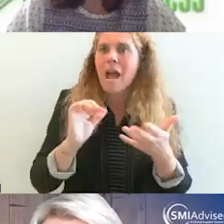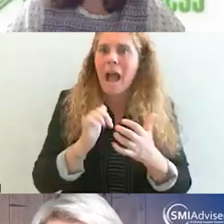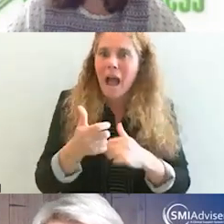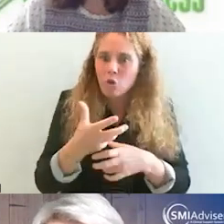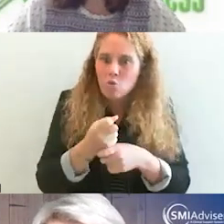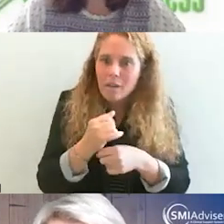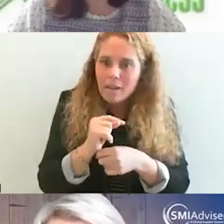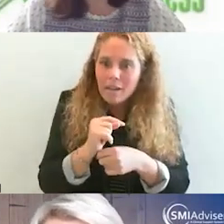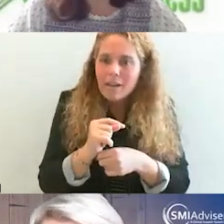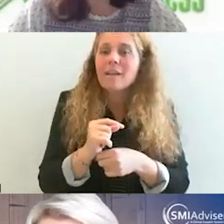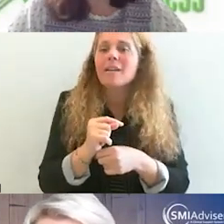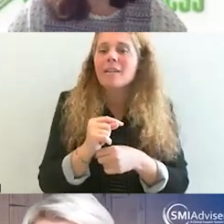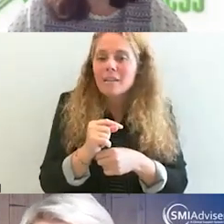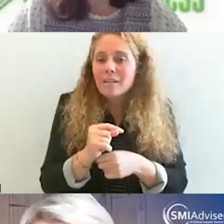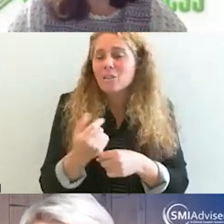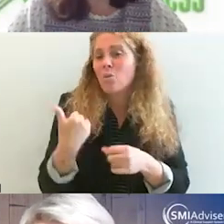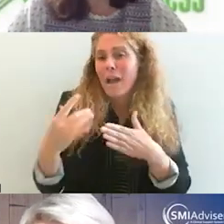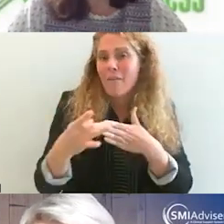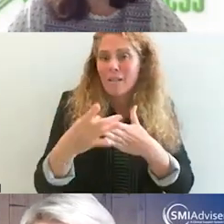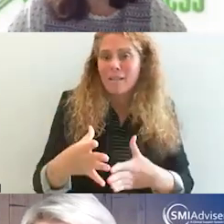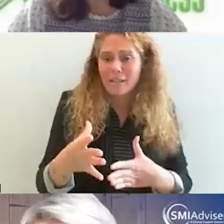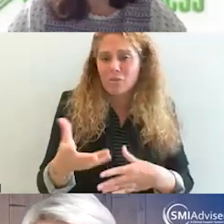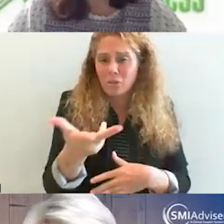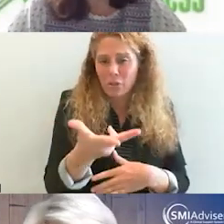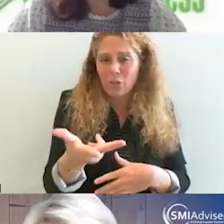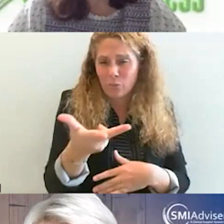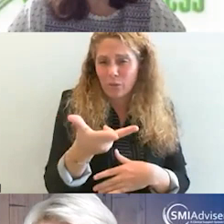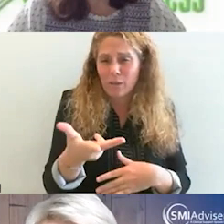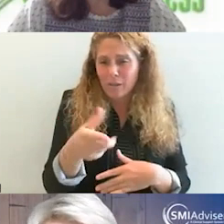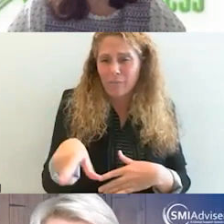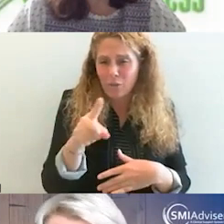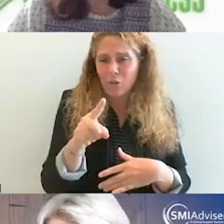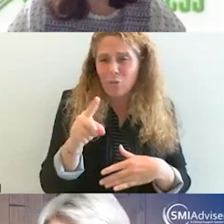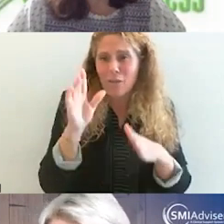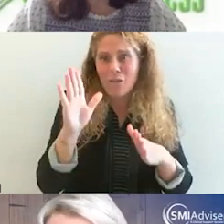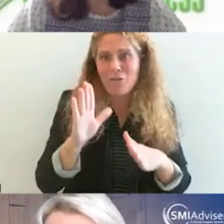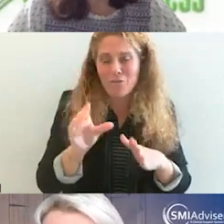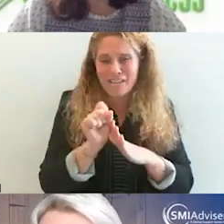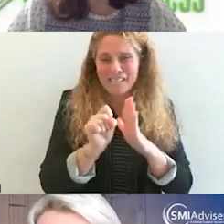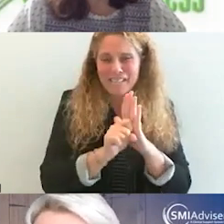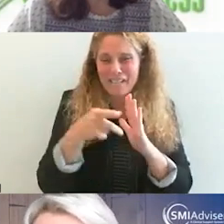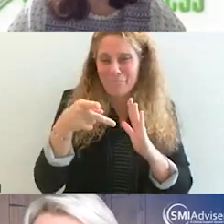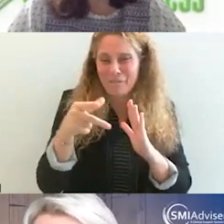TO HAVE LEADERS LIKE THE THROUGH OF YOU IN THE GREAT STATE OF PENNSYLVANIA